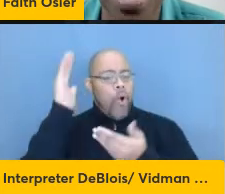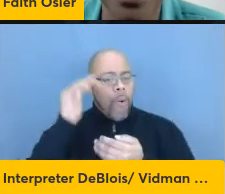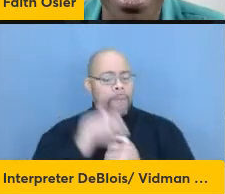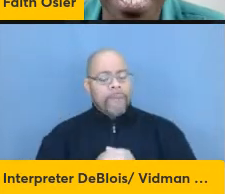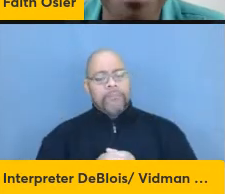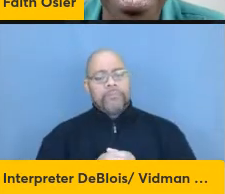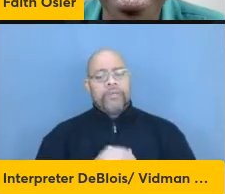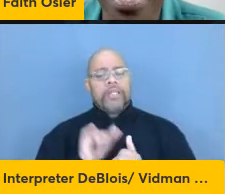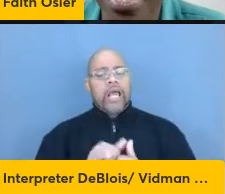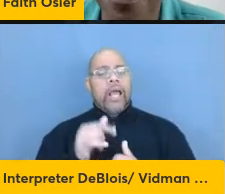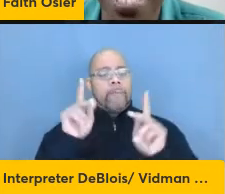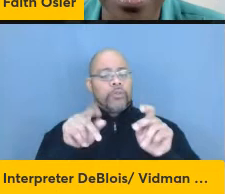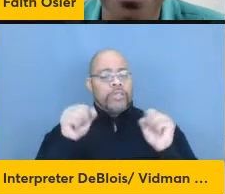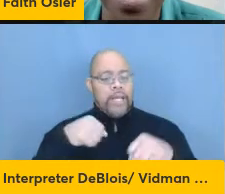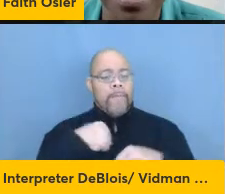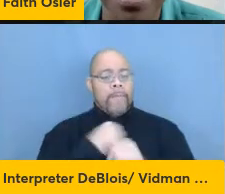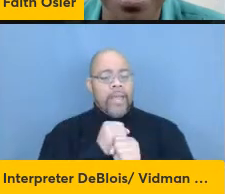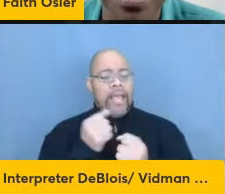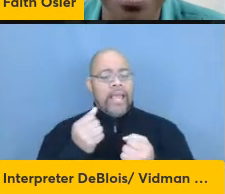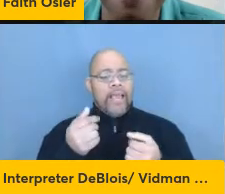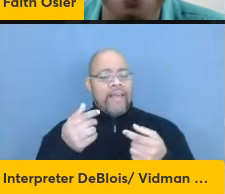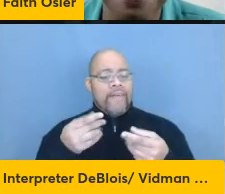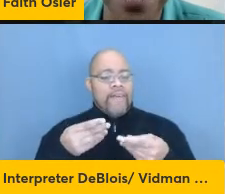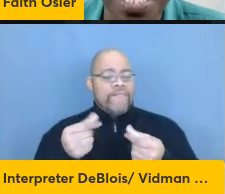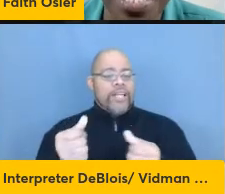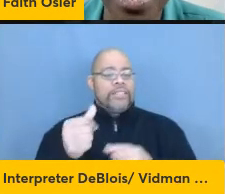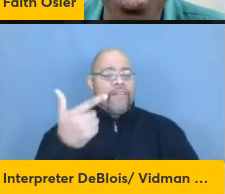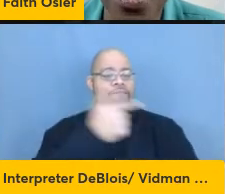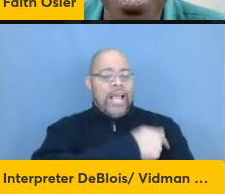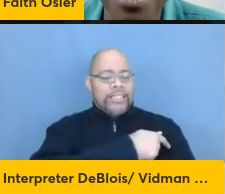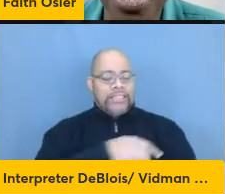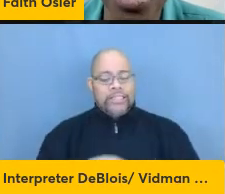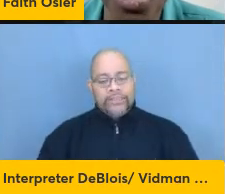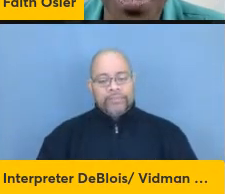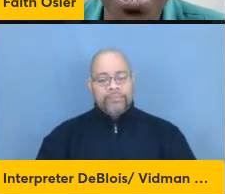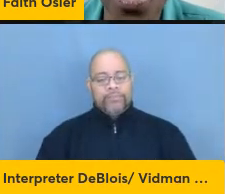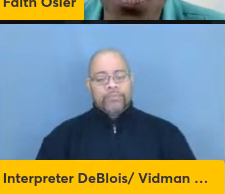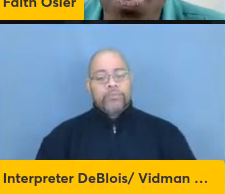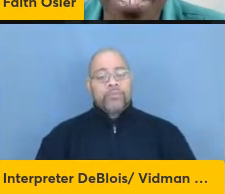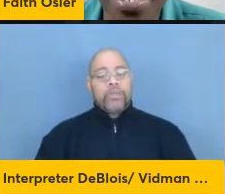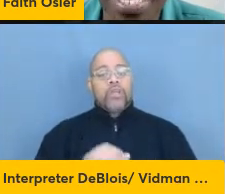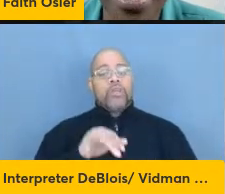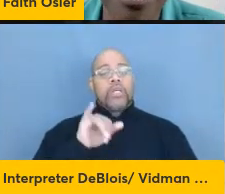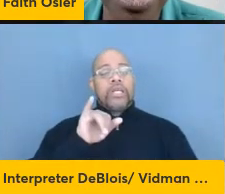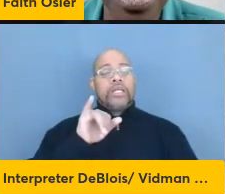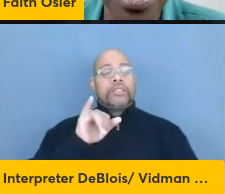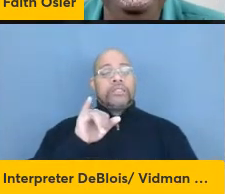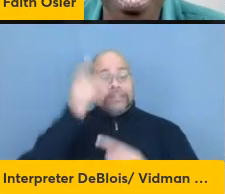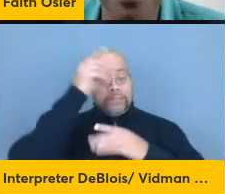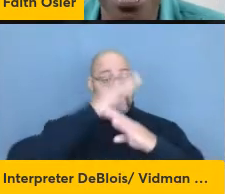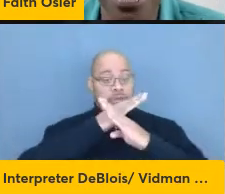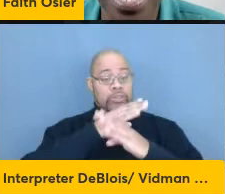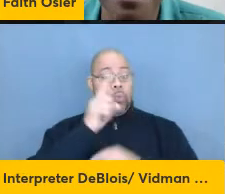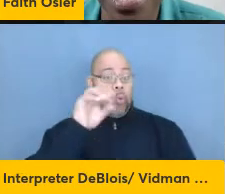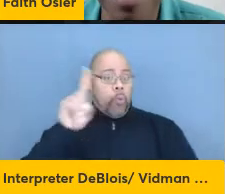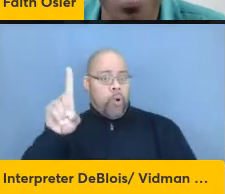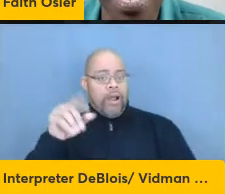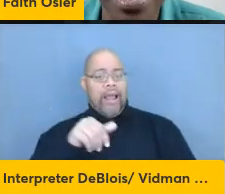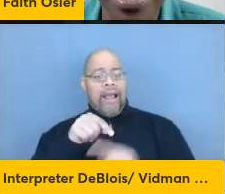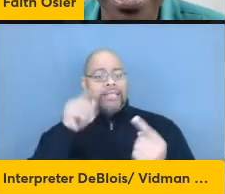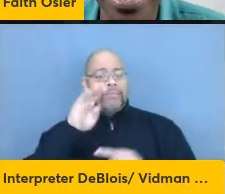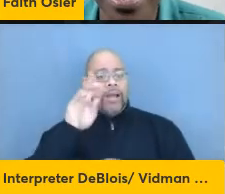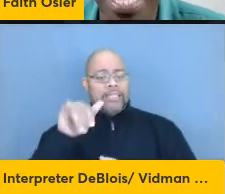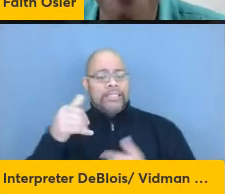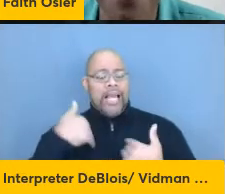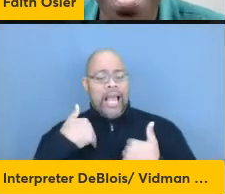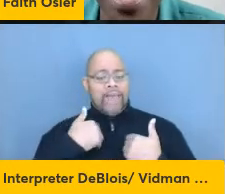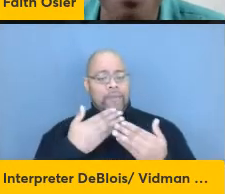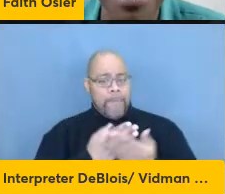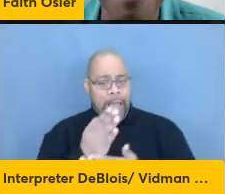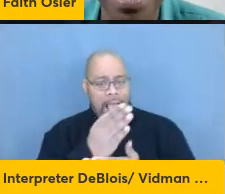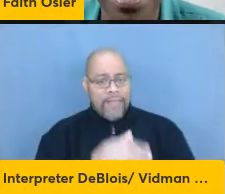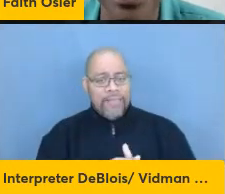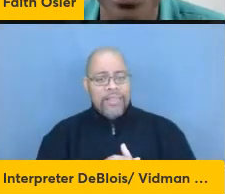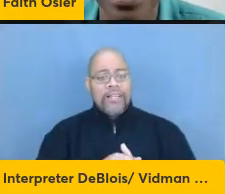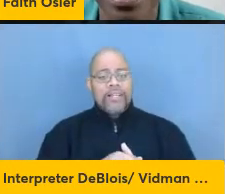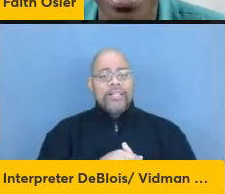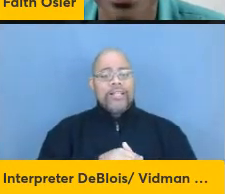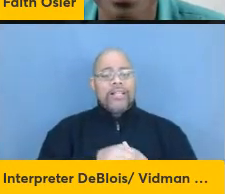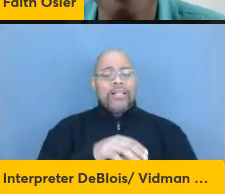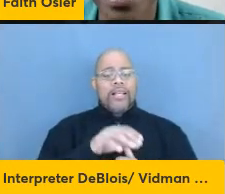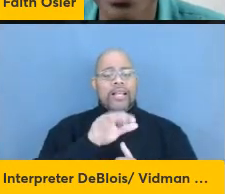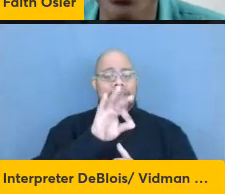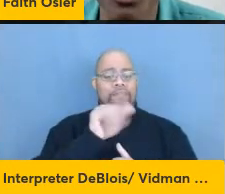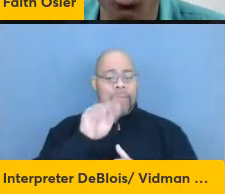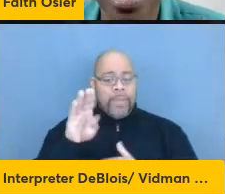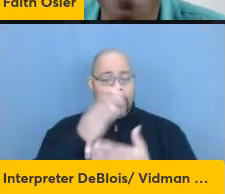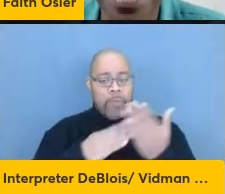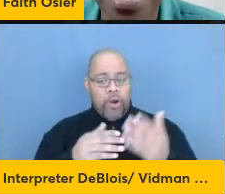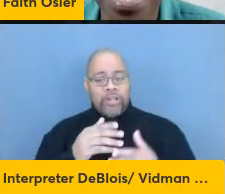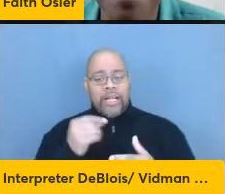one can make effective vaccines. So immunology, 101 antibodies have an FC part and an F AB part. And they bind to something and